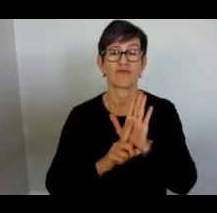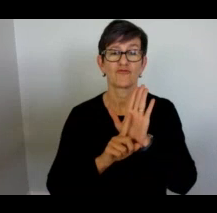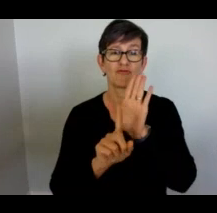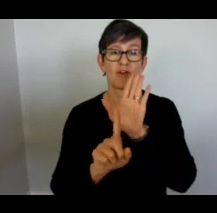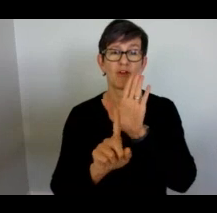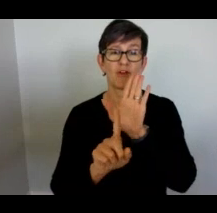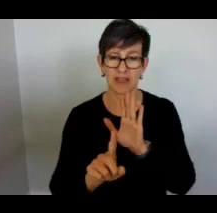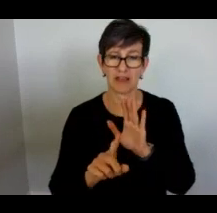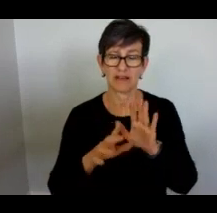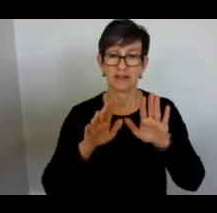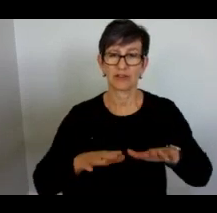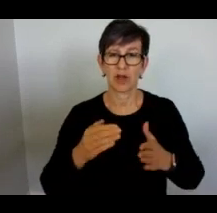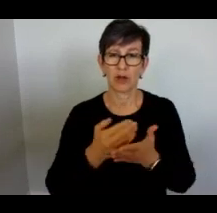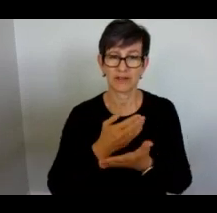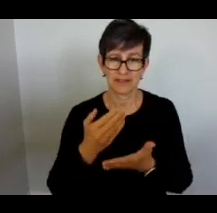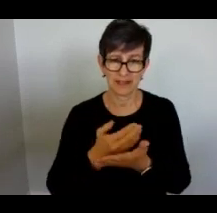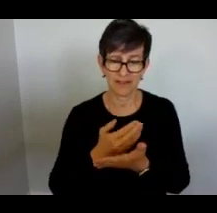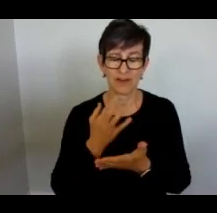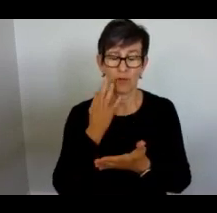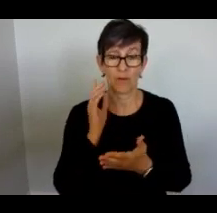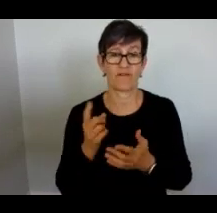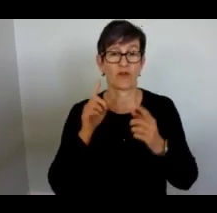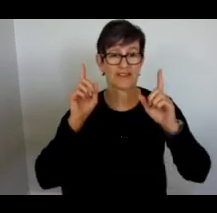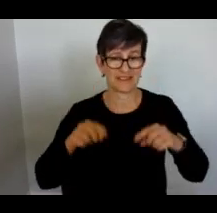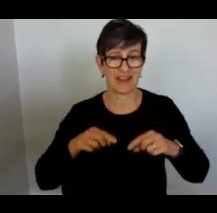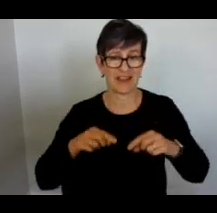Once that's finalised and an intervention, sorry,